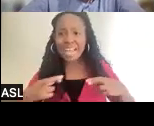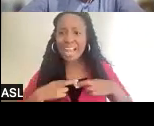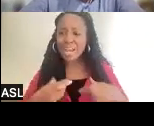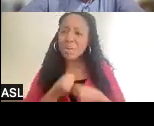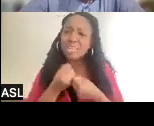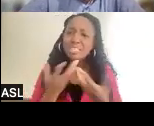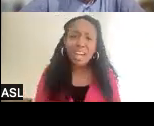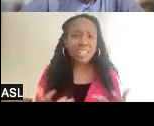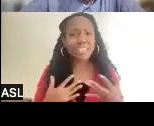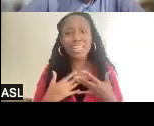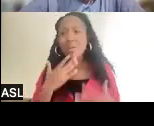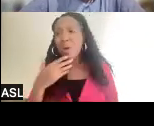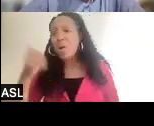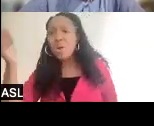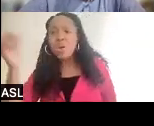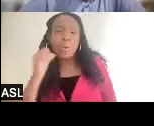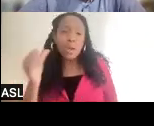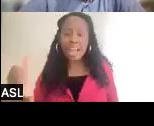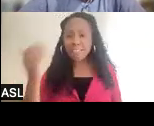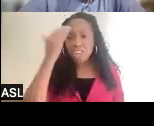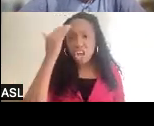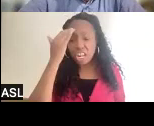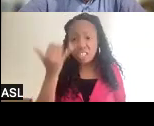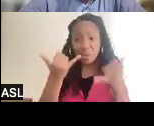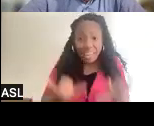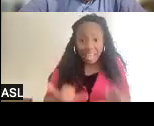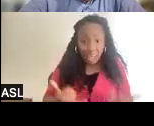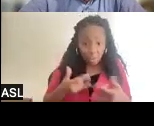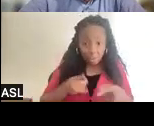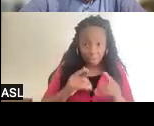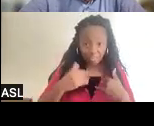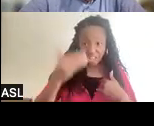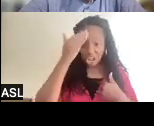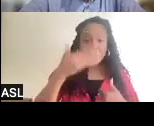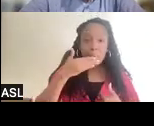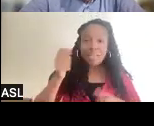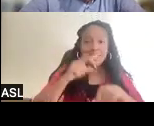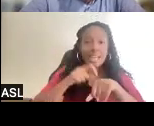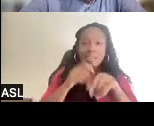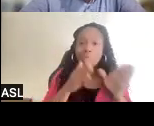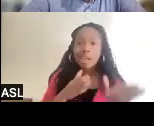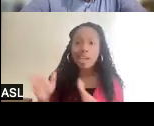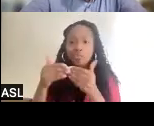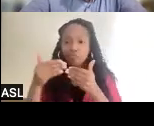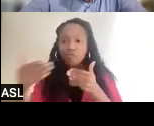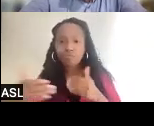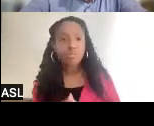I'm in the the you know my Prime if I can okay and there's a lot of things that we're looking at when